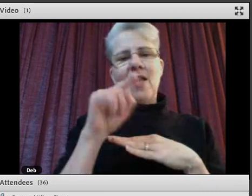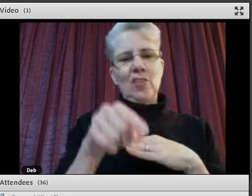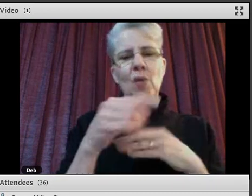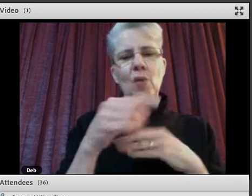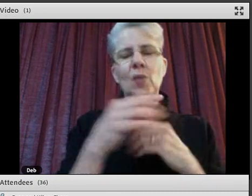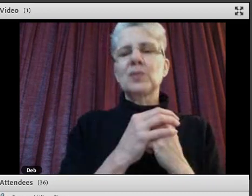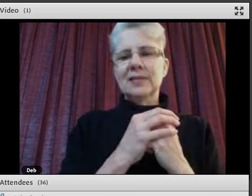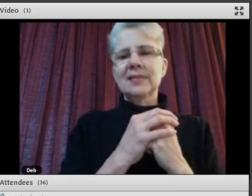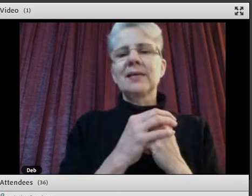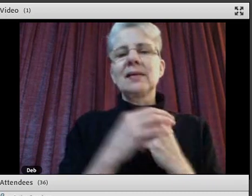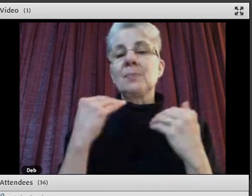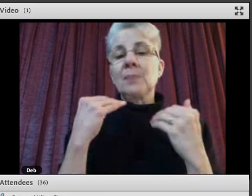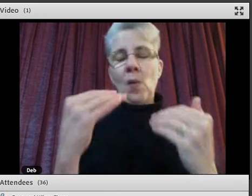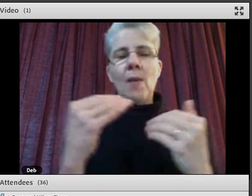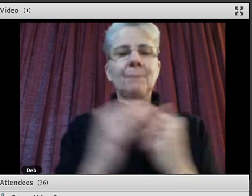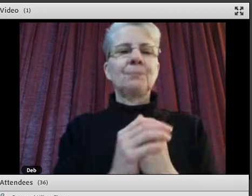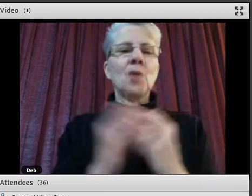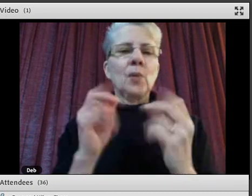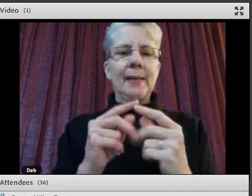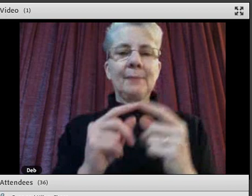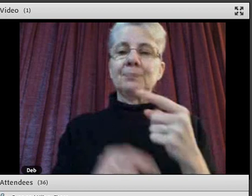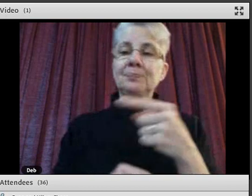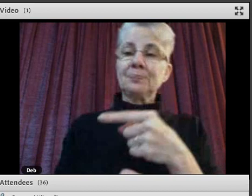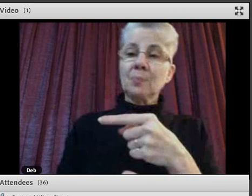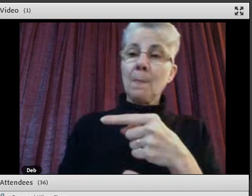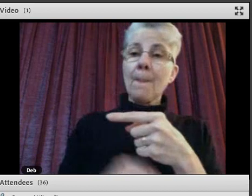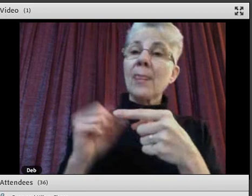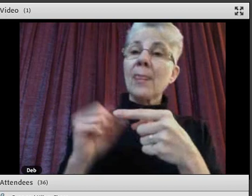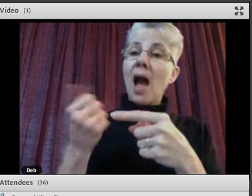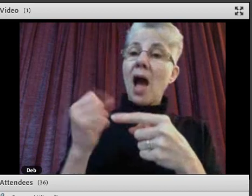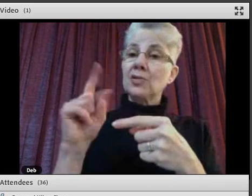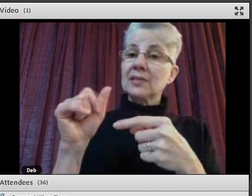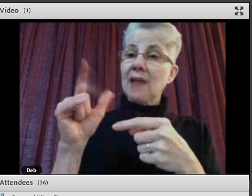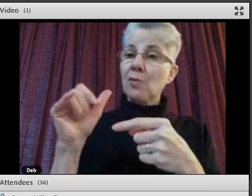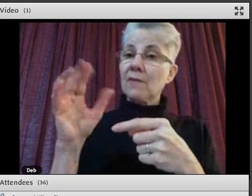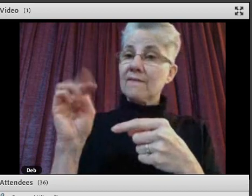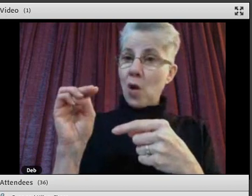Let's keep moving on here, though. So, other Styrofoam tools --